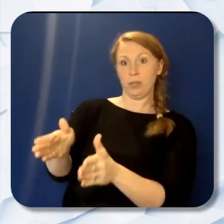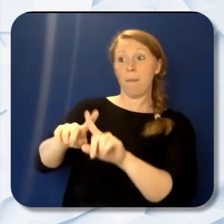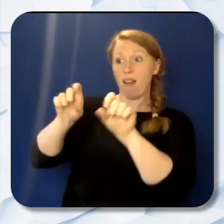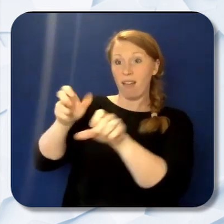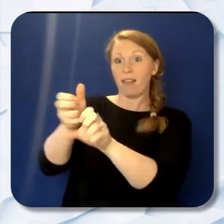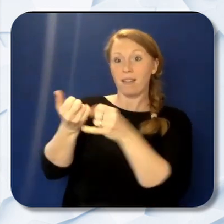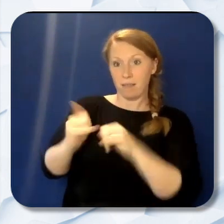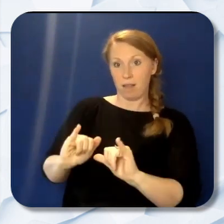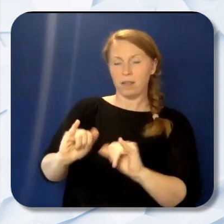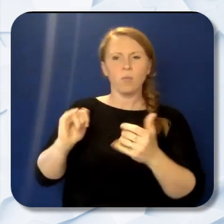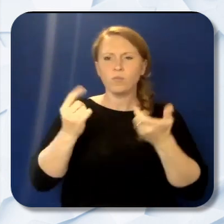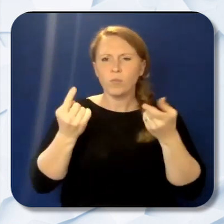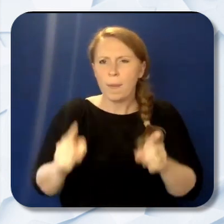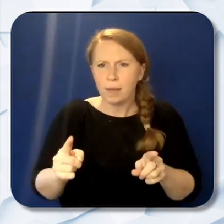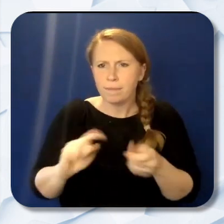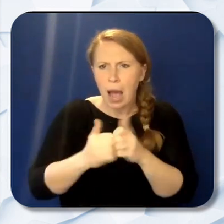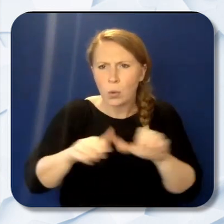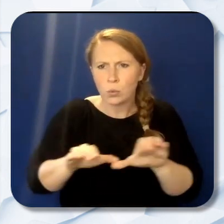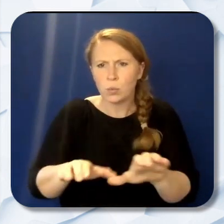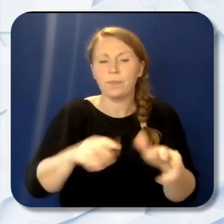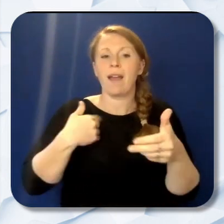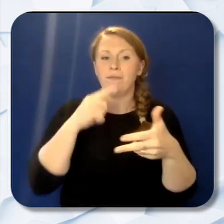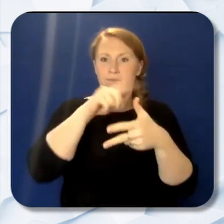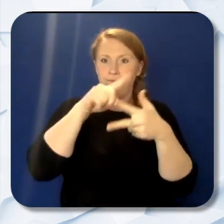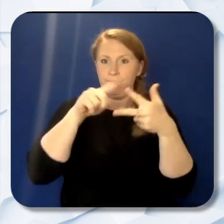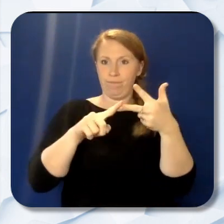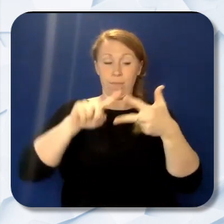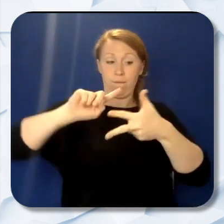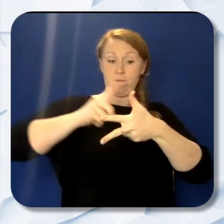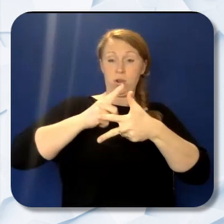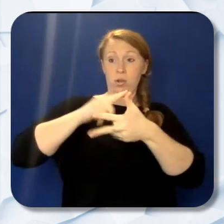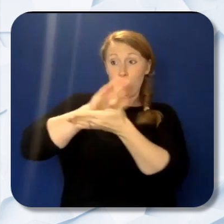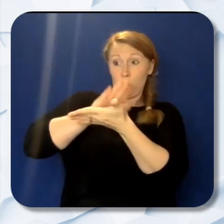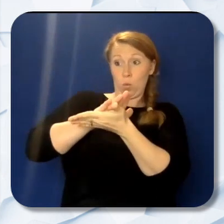three quick steps uh step. One either school or school district completes this online